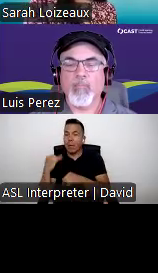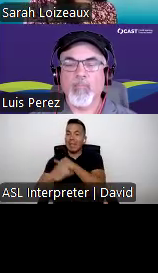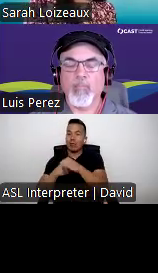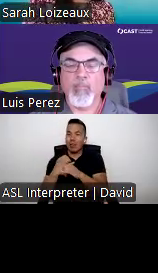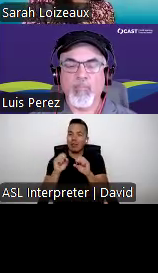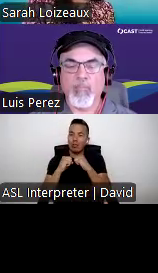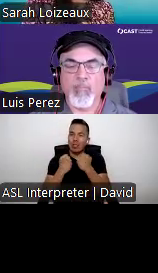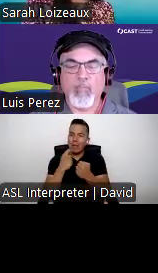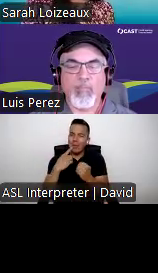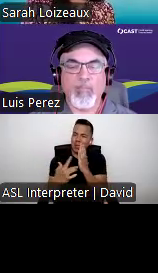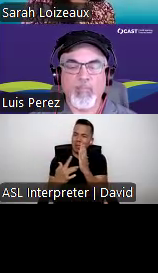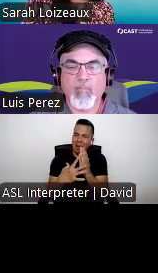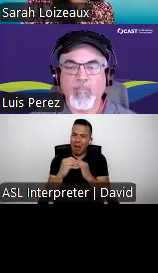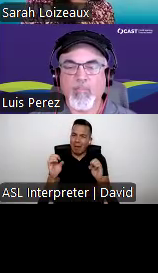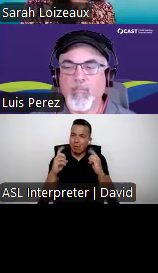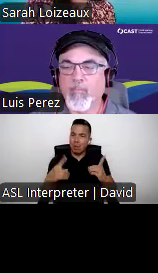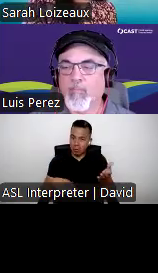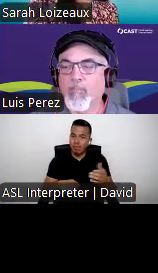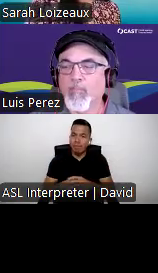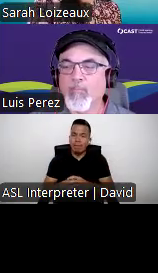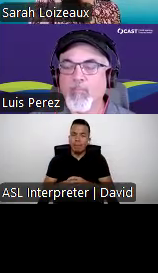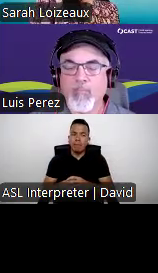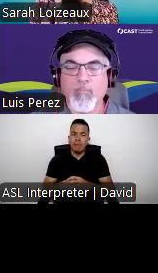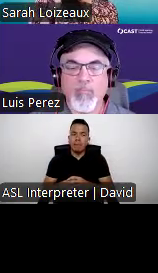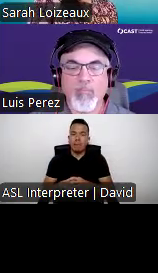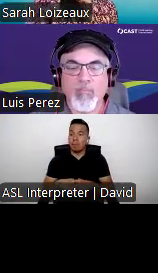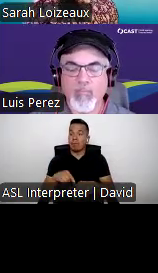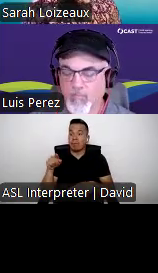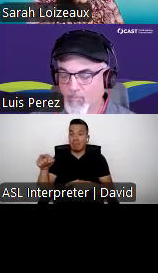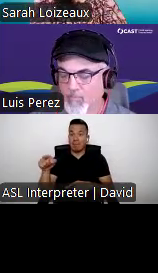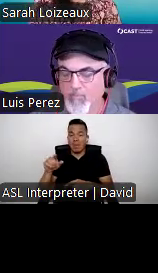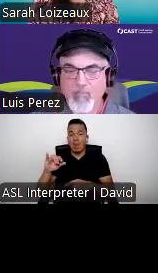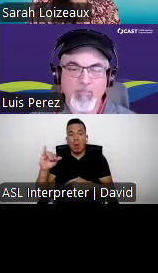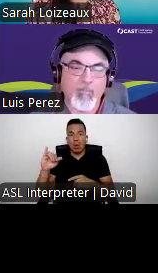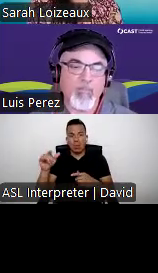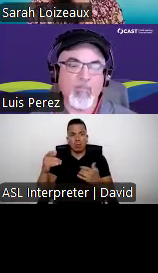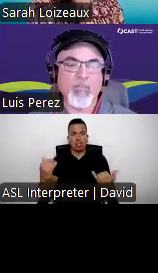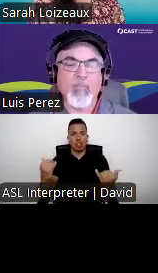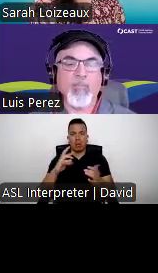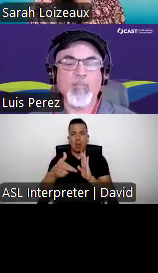for Technology and Education. He also currently serves as a workplace at Assistive Technology